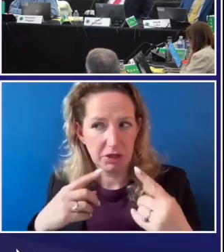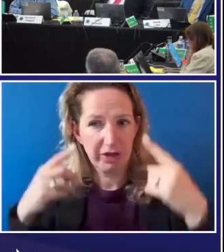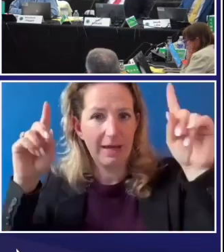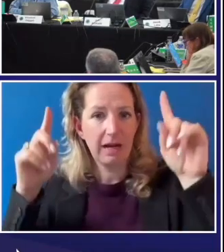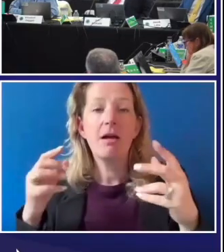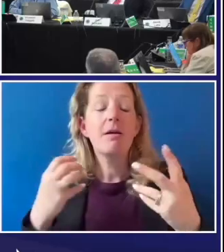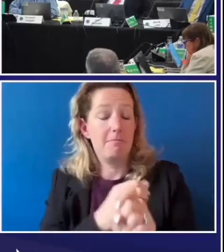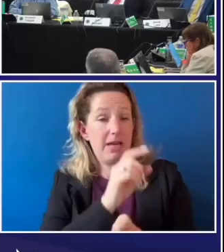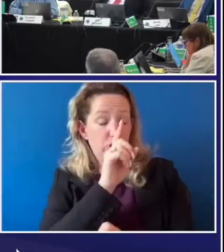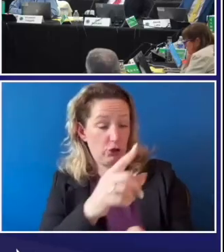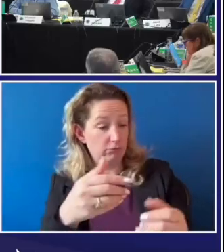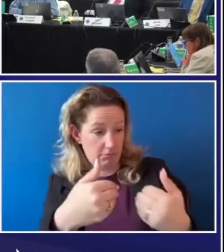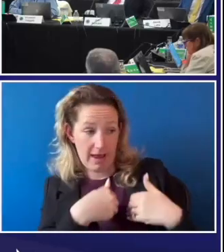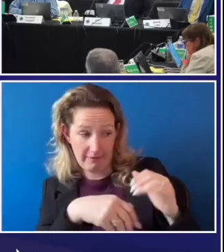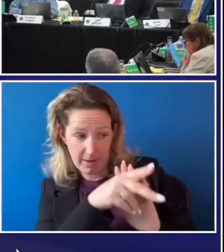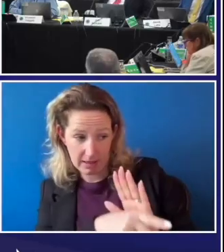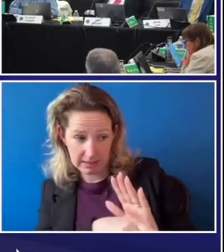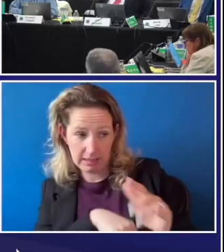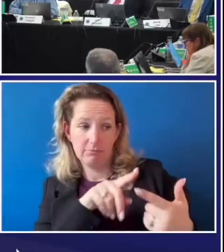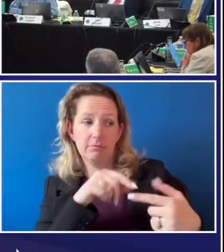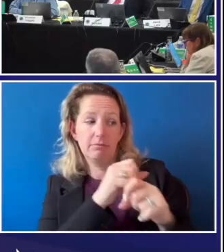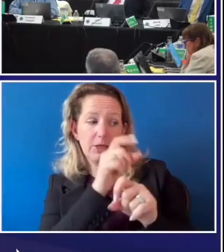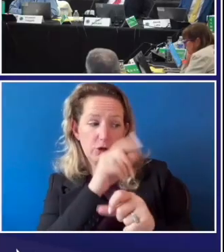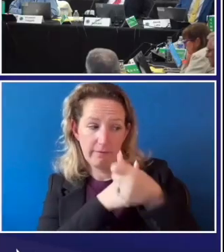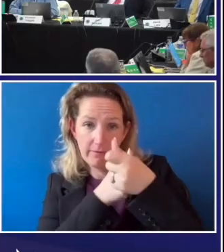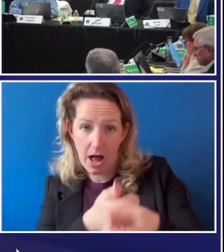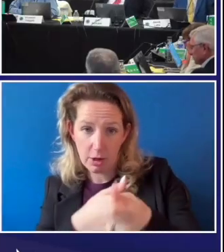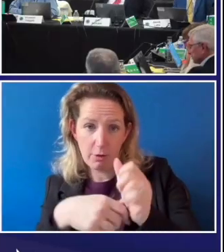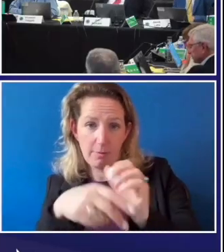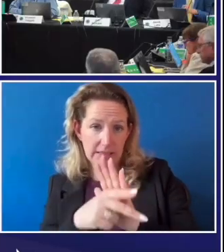Um, and then also being able to take adverse action based off of that.